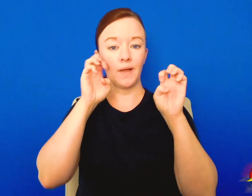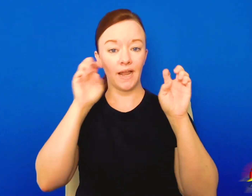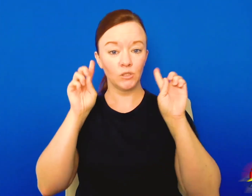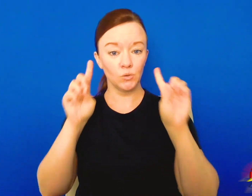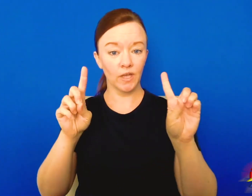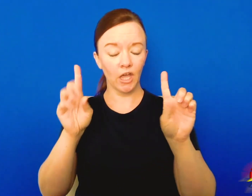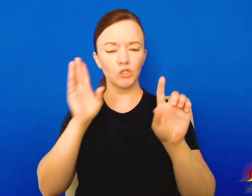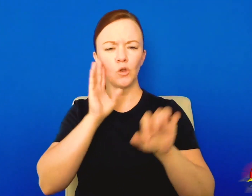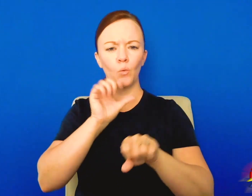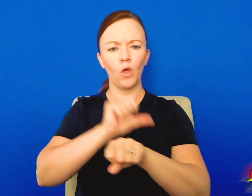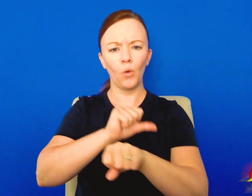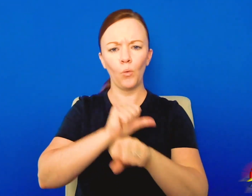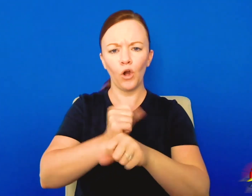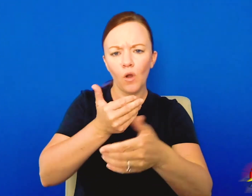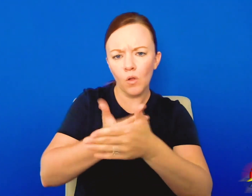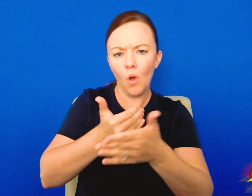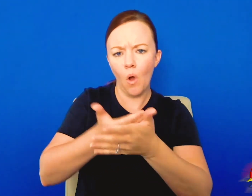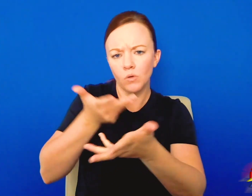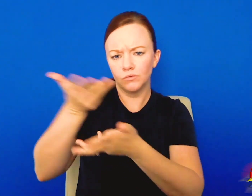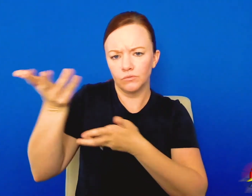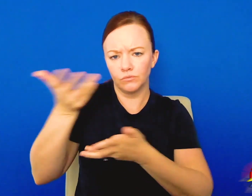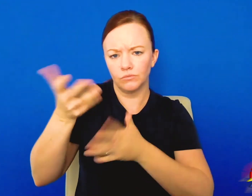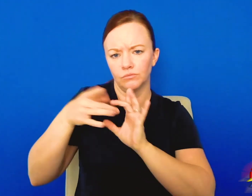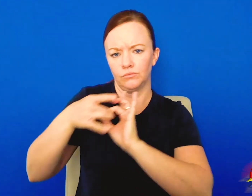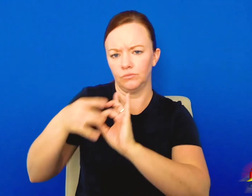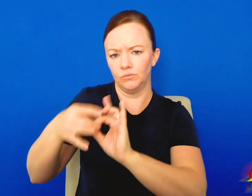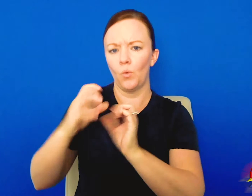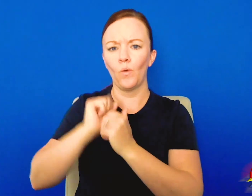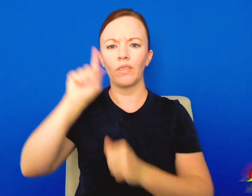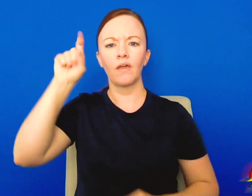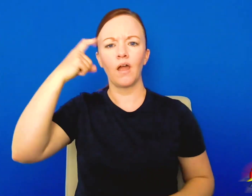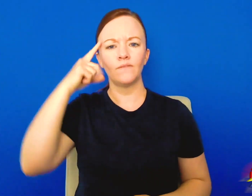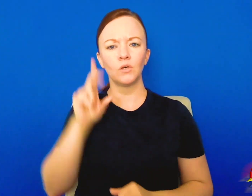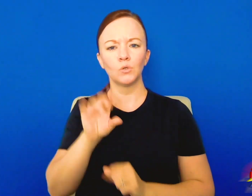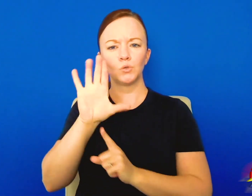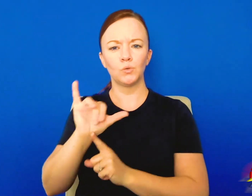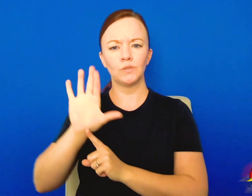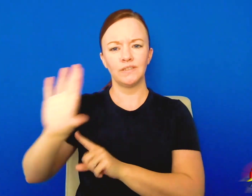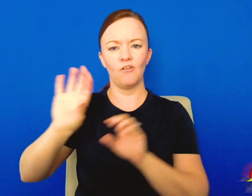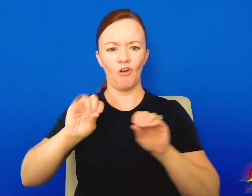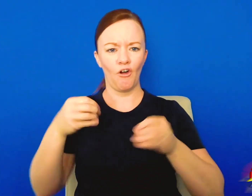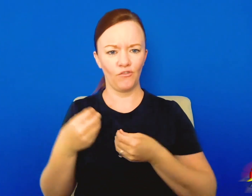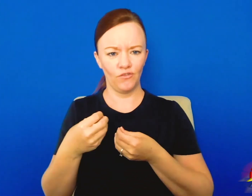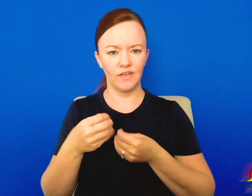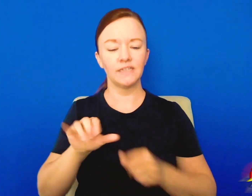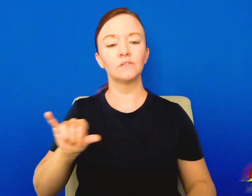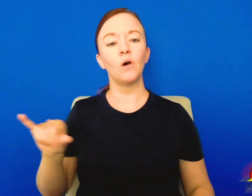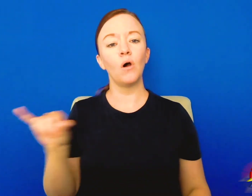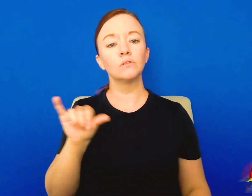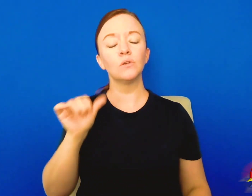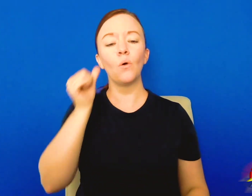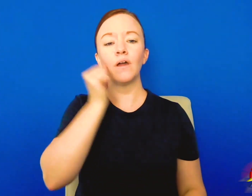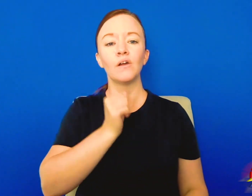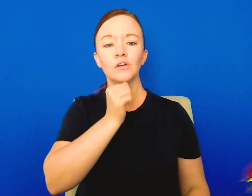THE ARIZONA DEPARTMENT OF EDUCATION WILL WORK CLOSELY WITH GOVERNOR DUCEY’S OFFICE AND THE ARIZONA DEPARTMENT